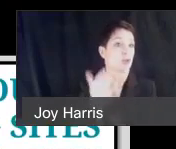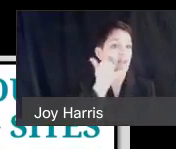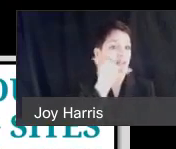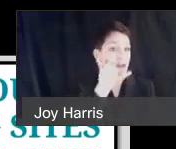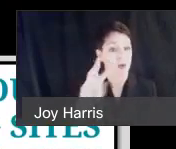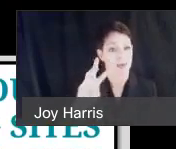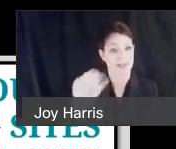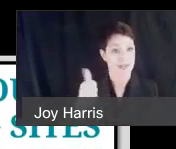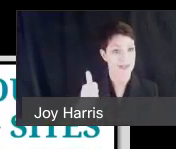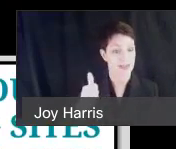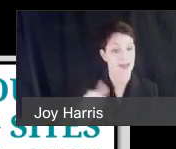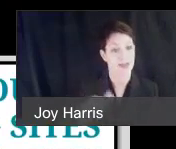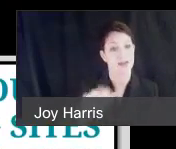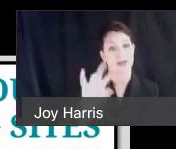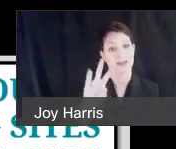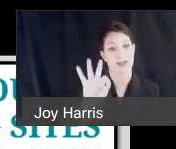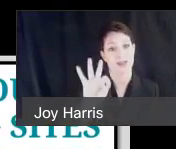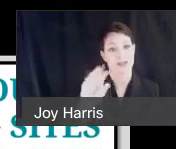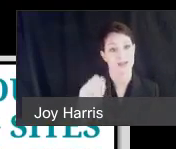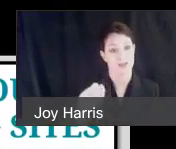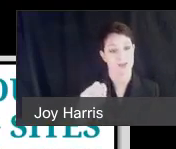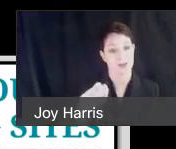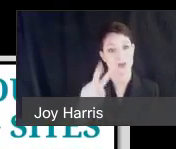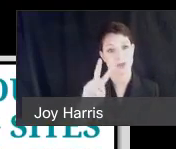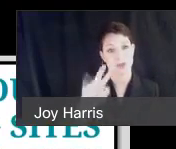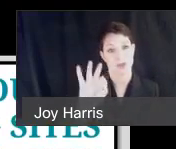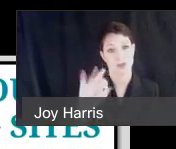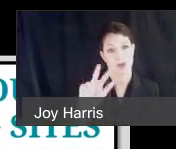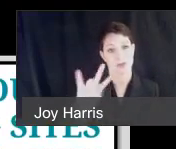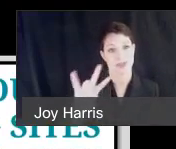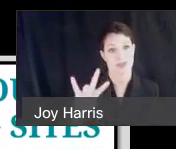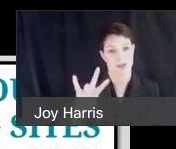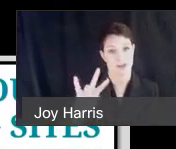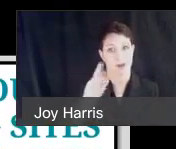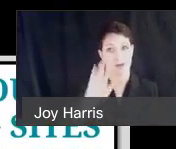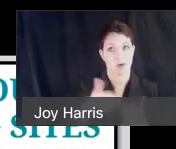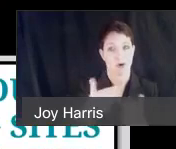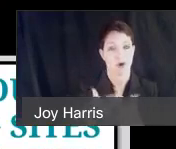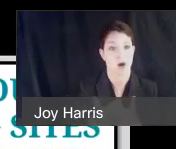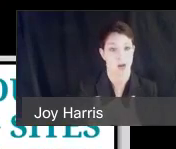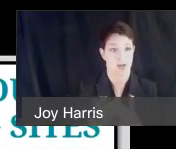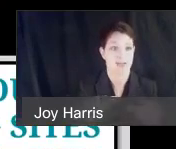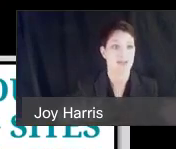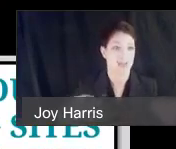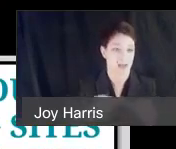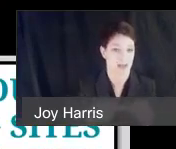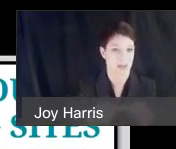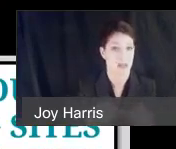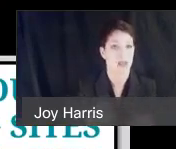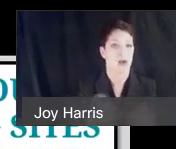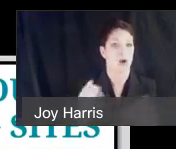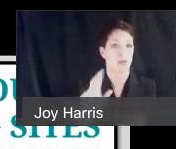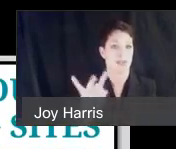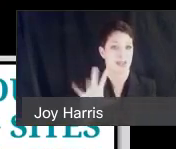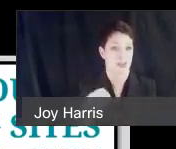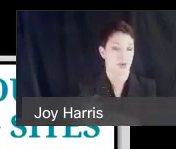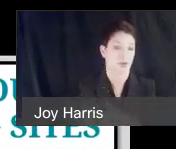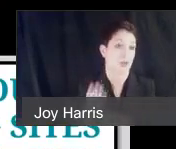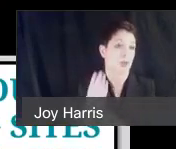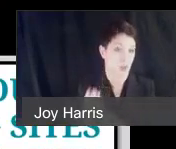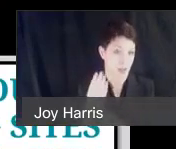970-2937 for all of our sites. That opens up at 8:30 in the morning and we do have LanguageLine on